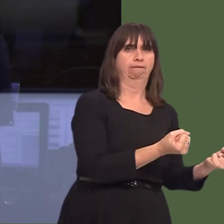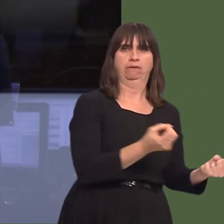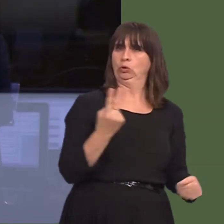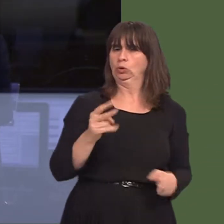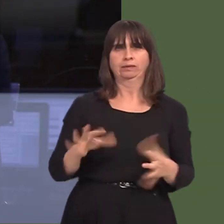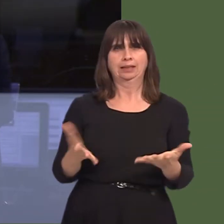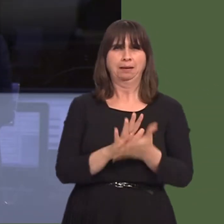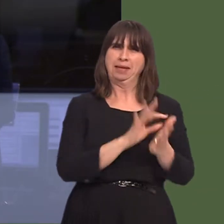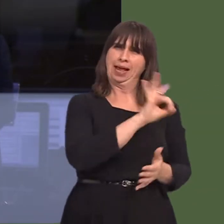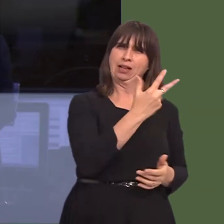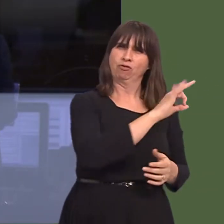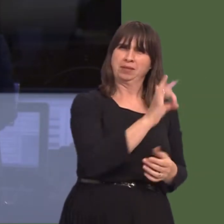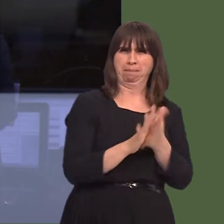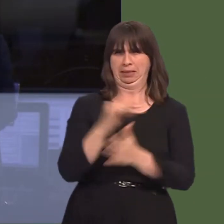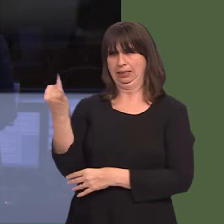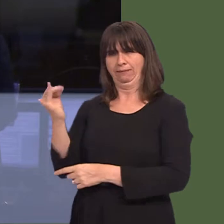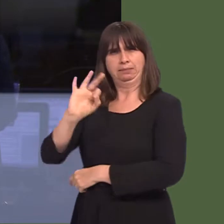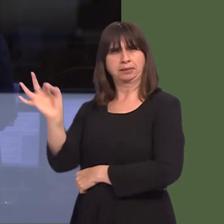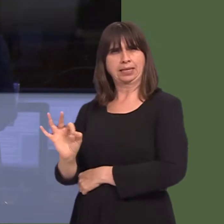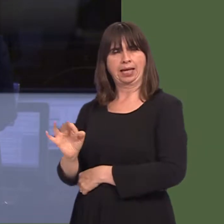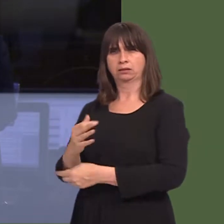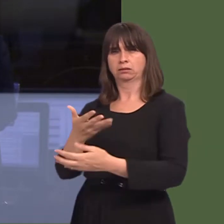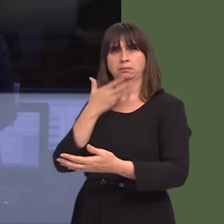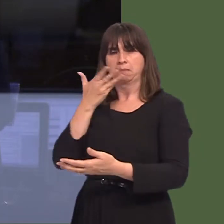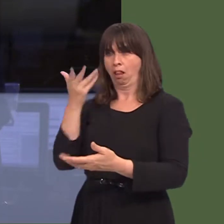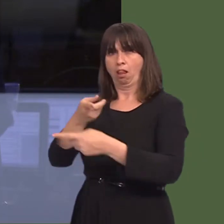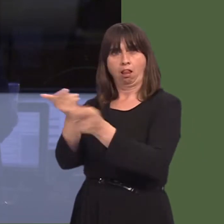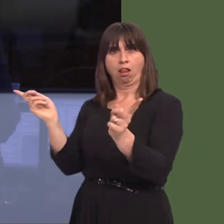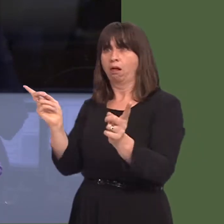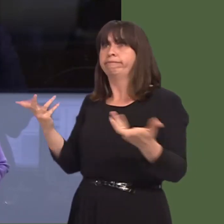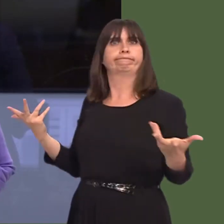So, that leaves 17 per cent of people who cannot access the internet.